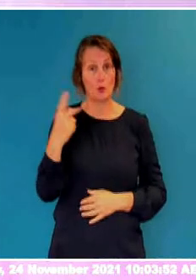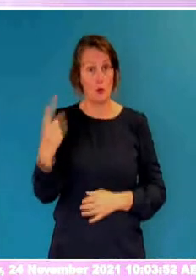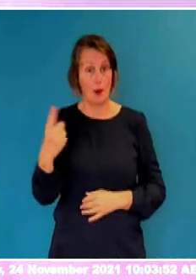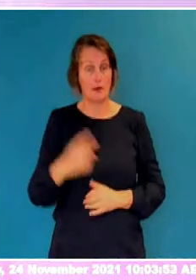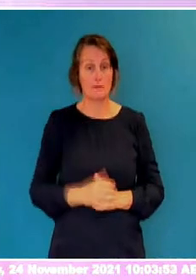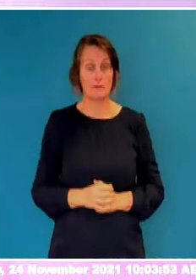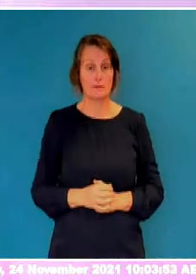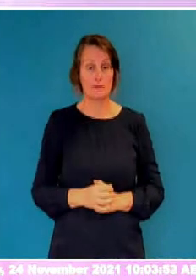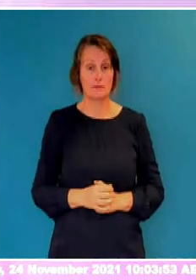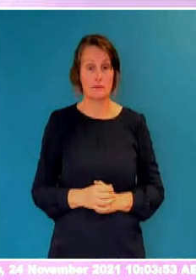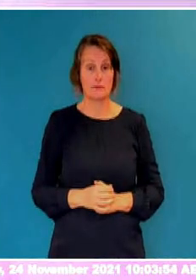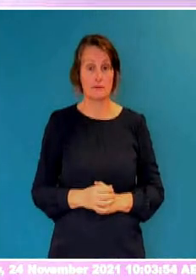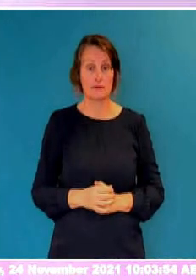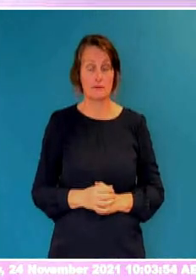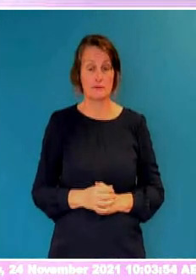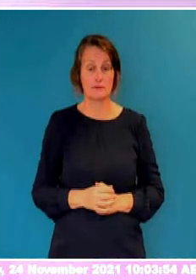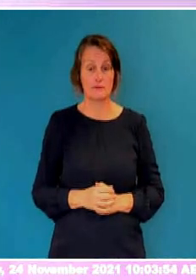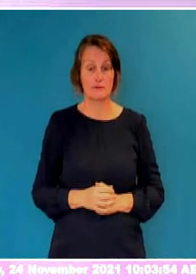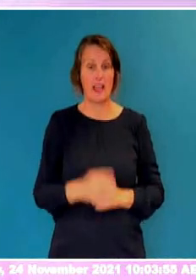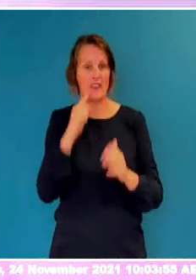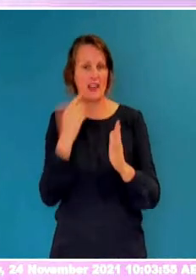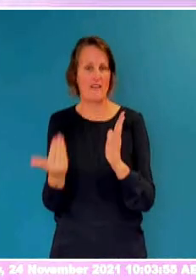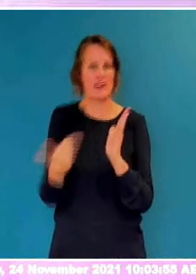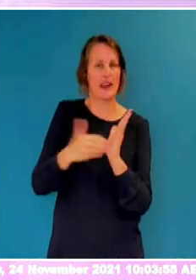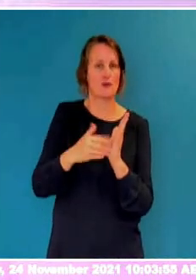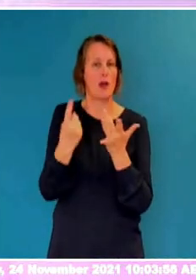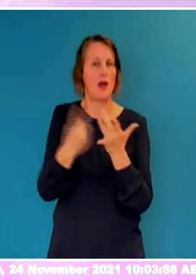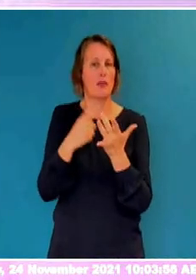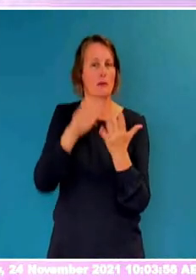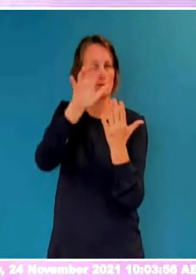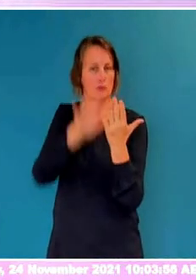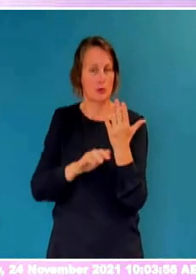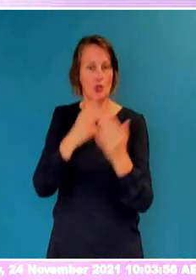supplementary statement dated 27 October 2021Â